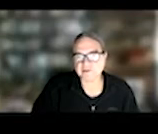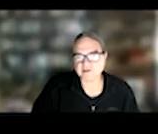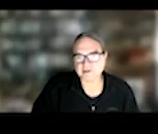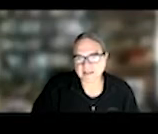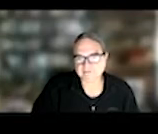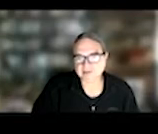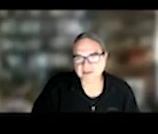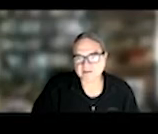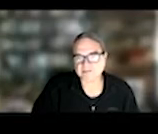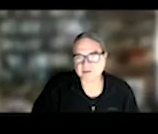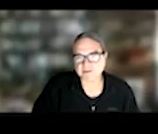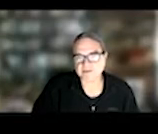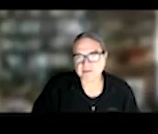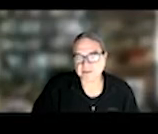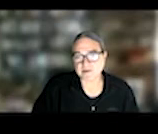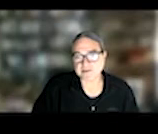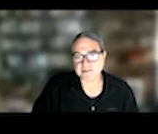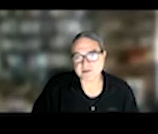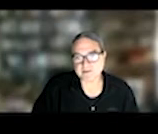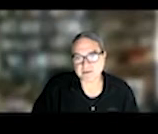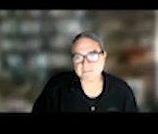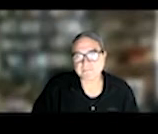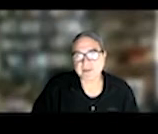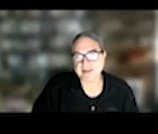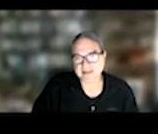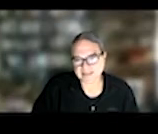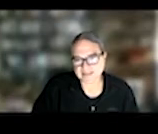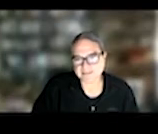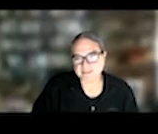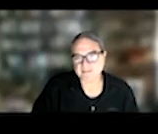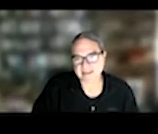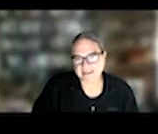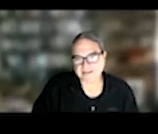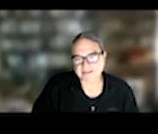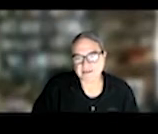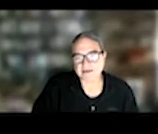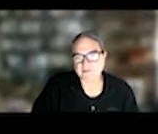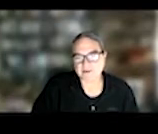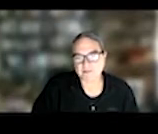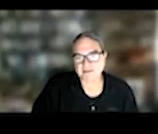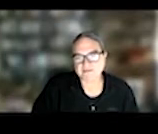original adverse childhood experiment experiences Pyramid has Aces at the base, but what they've